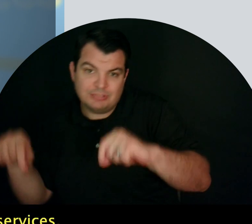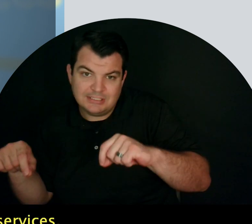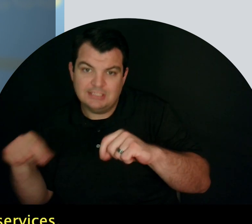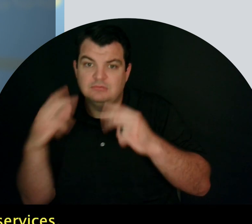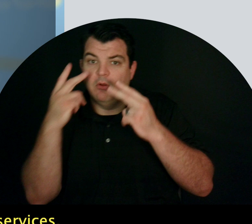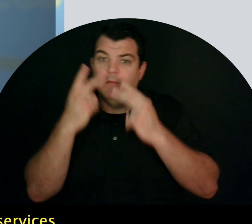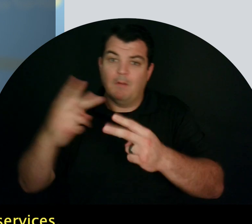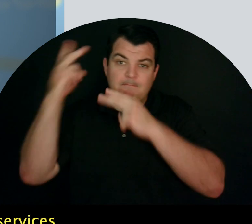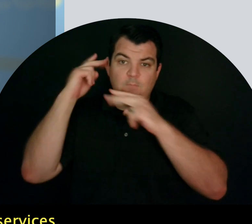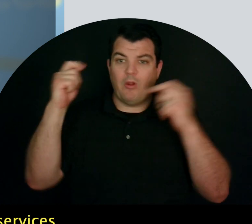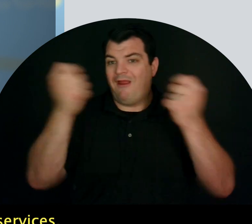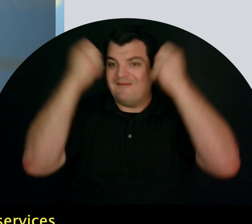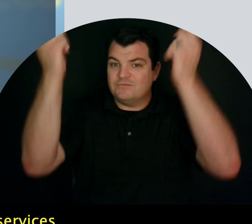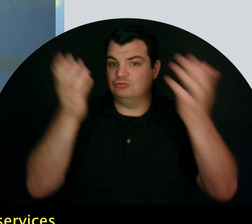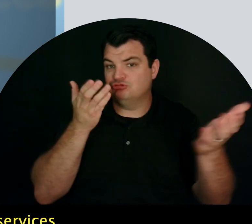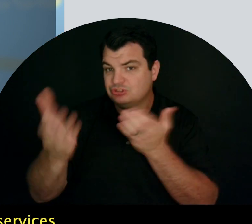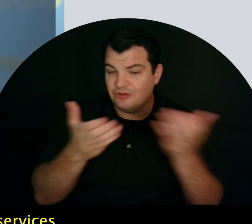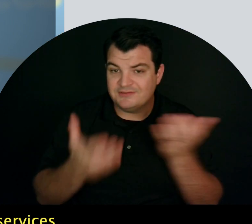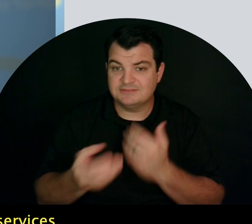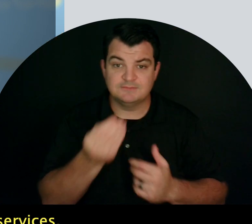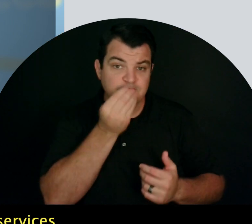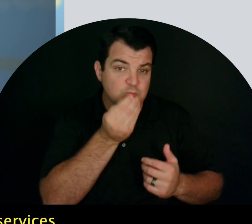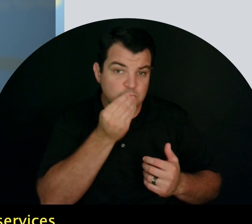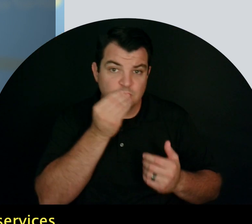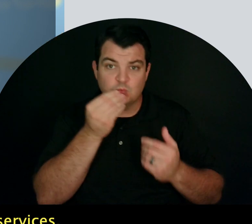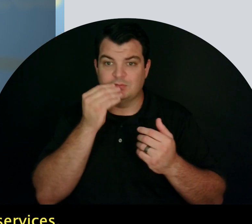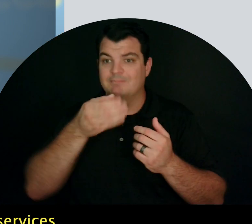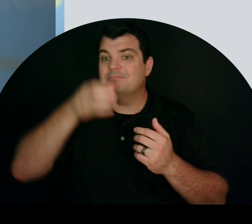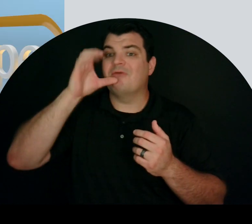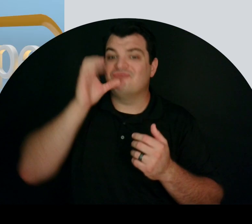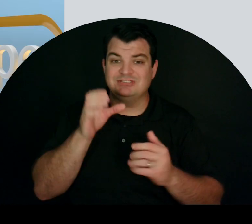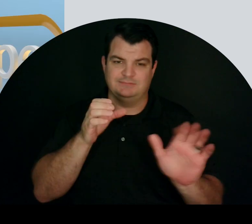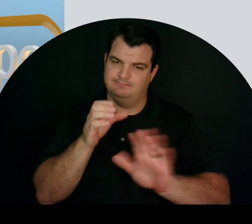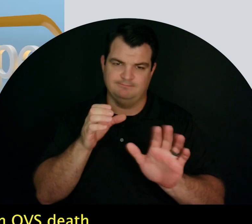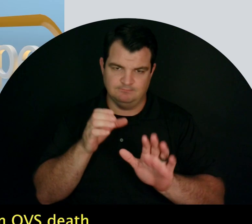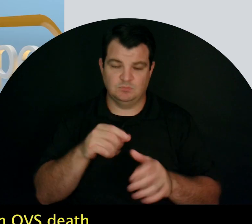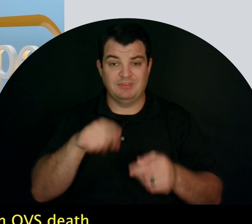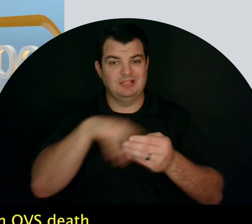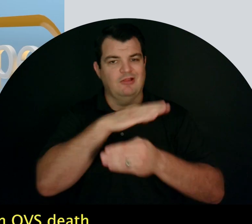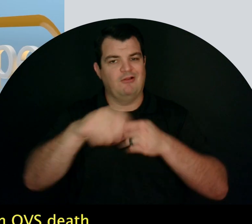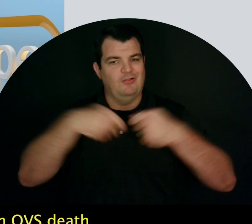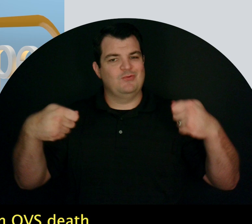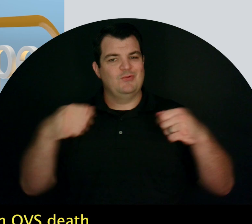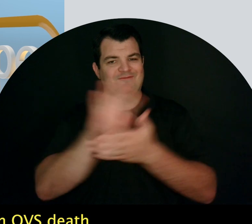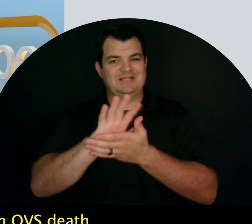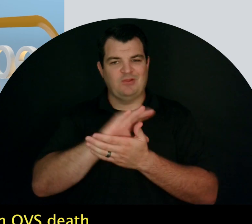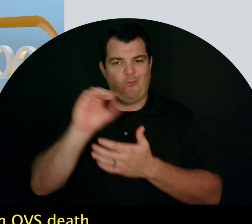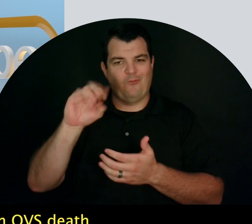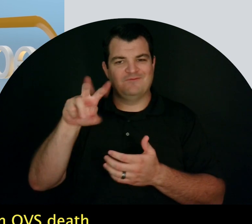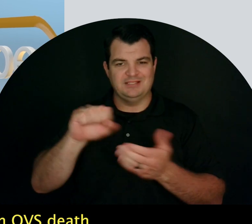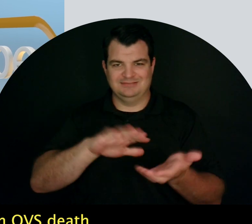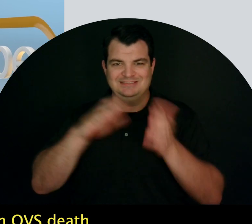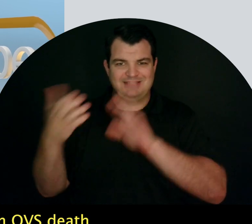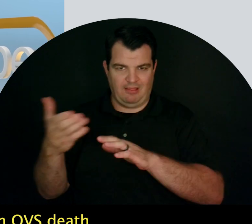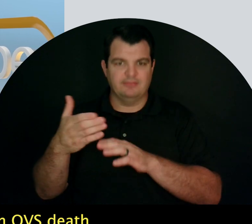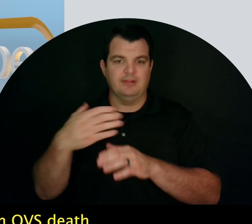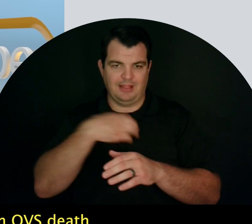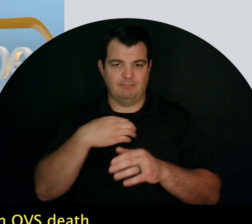anniversary memorials services, and food and beverages. This concludes this video on OVS death benefit claims.